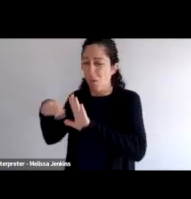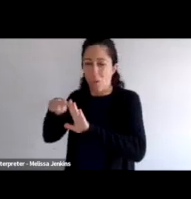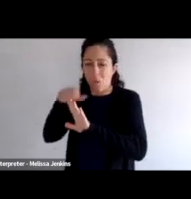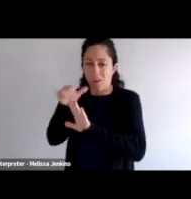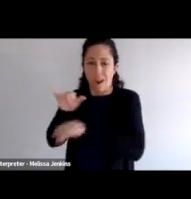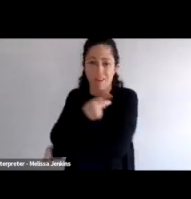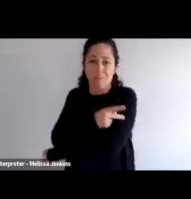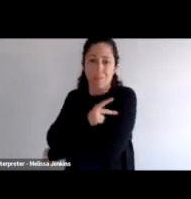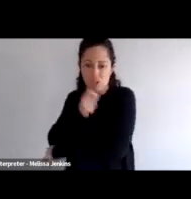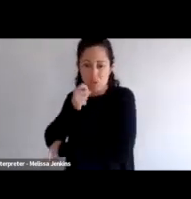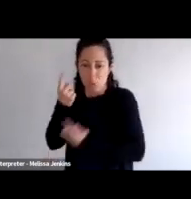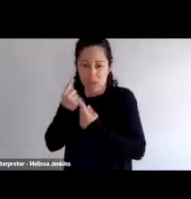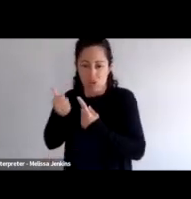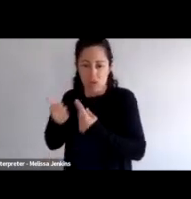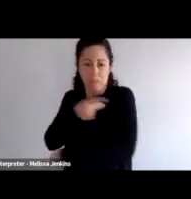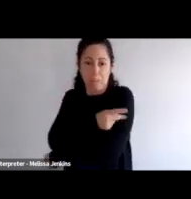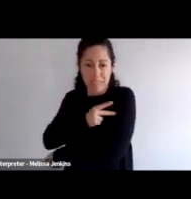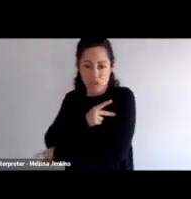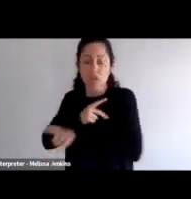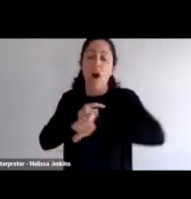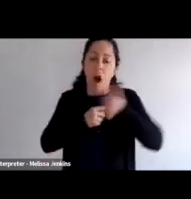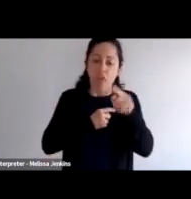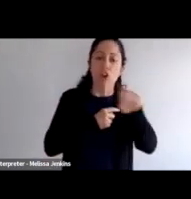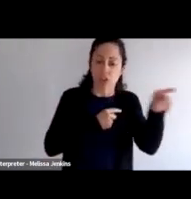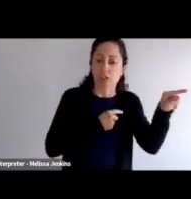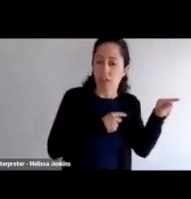account creation um where you you know set up your